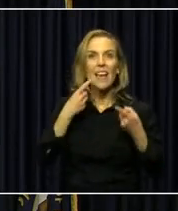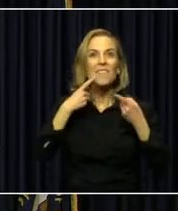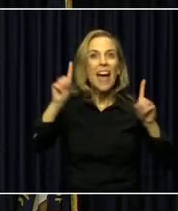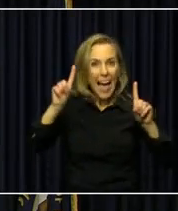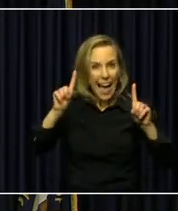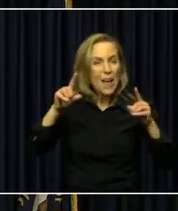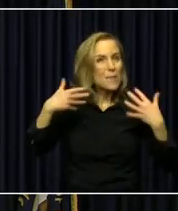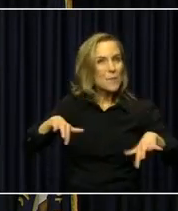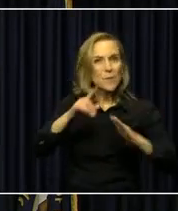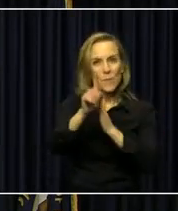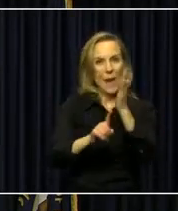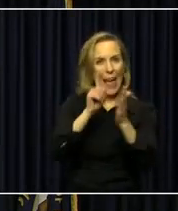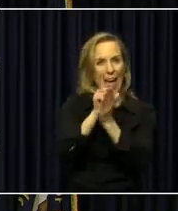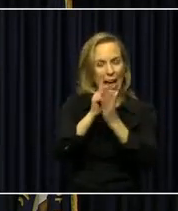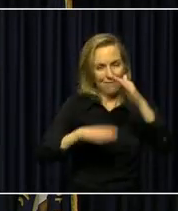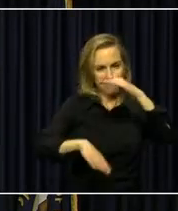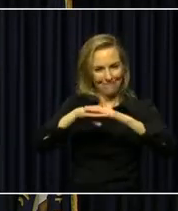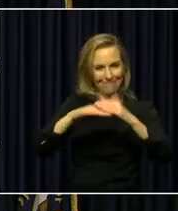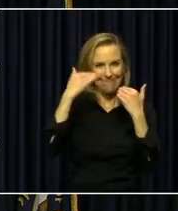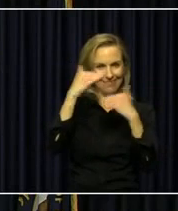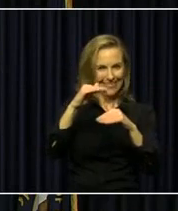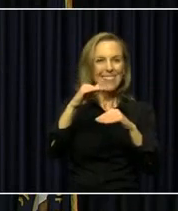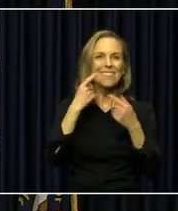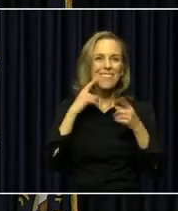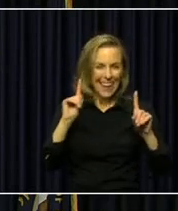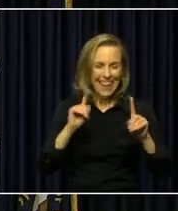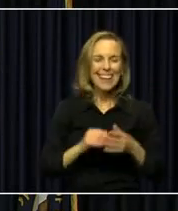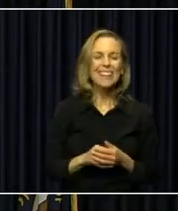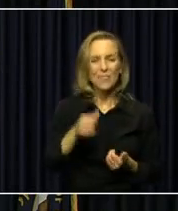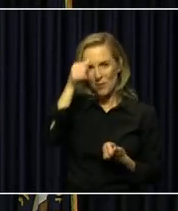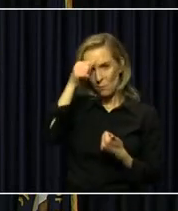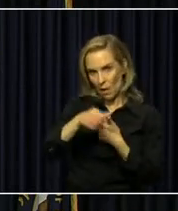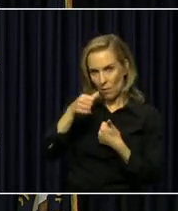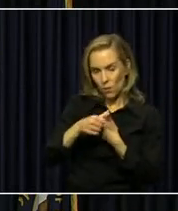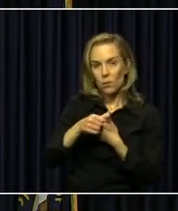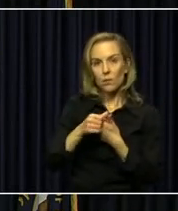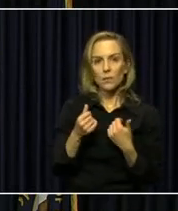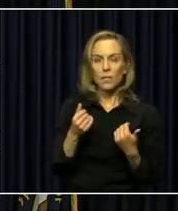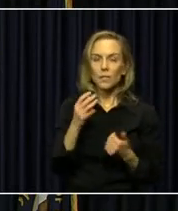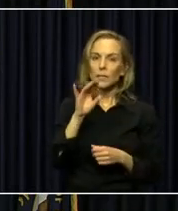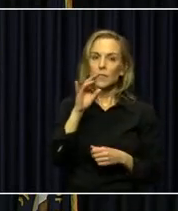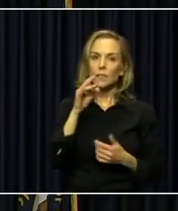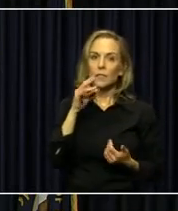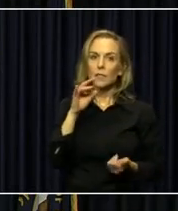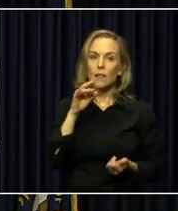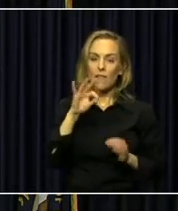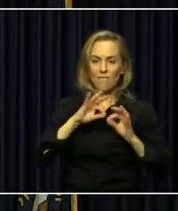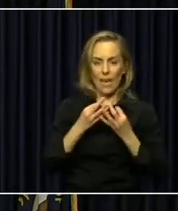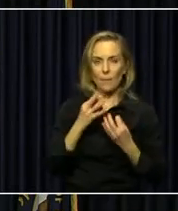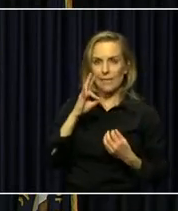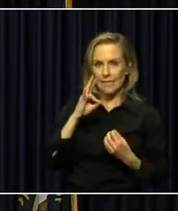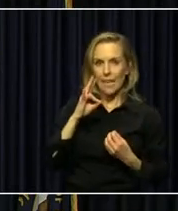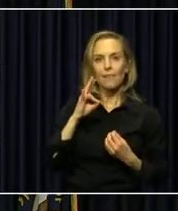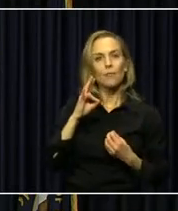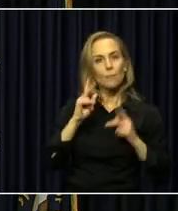I'M THE SENIOR PASTOR OF BAPTIST CHURCH OF BOWLING GREEN, KENTUCKY.